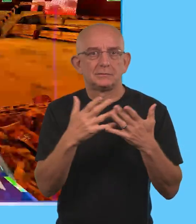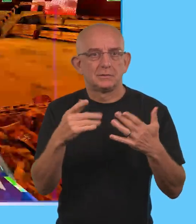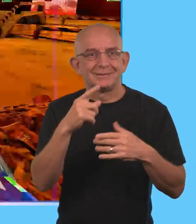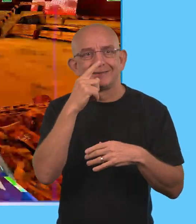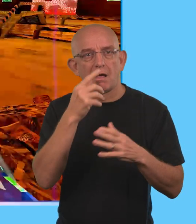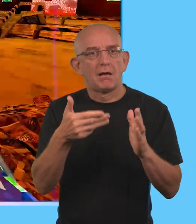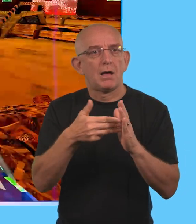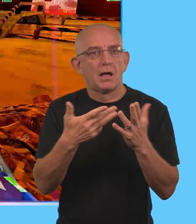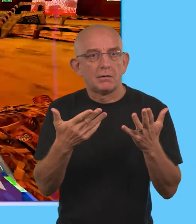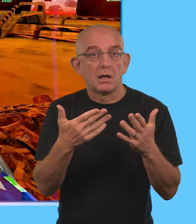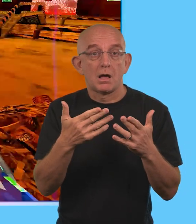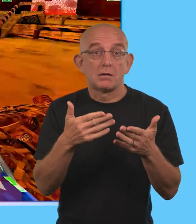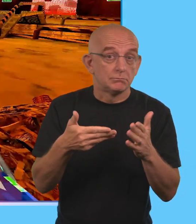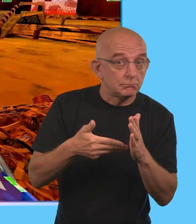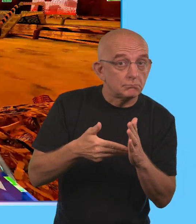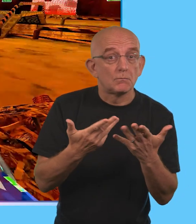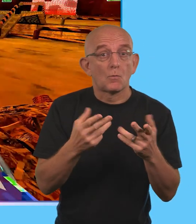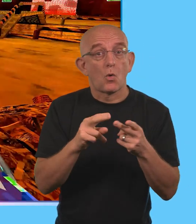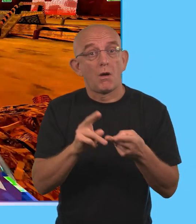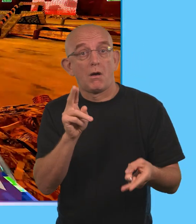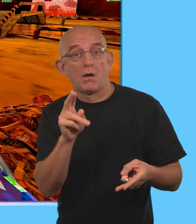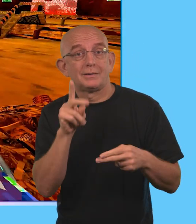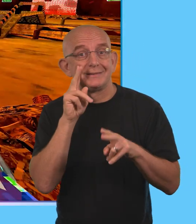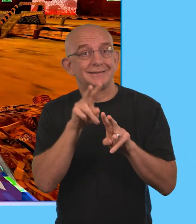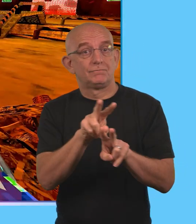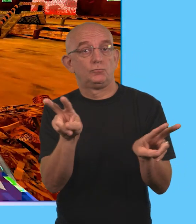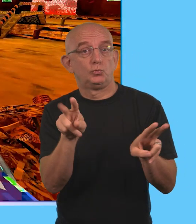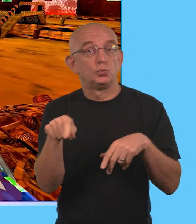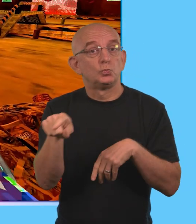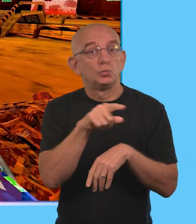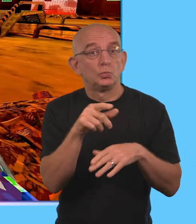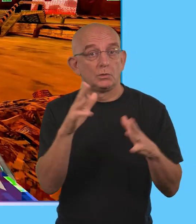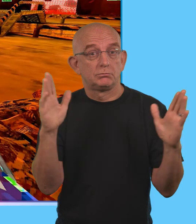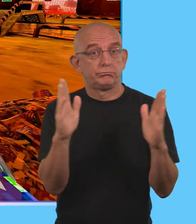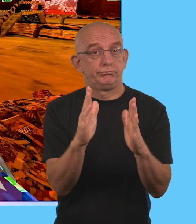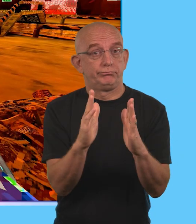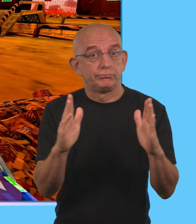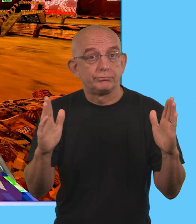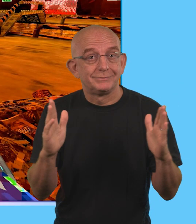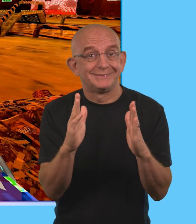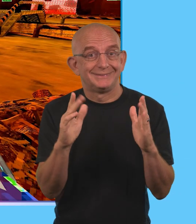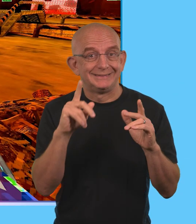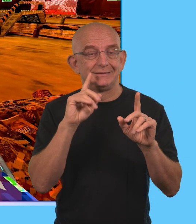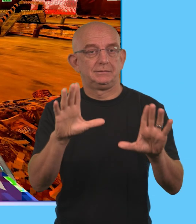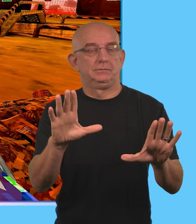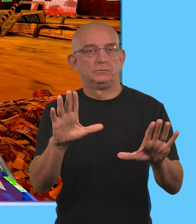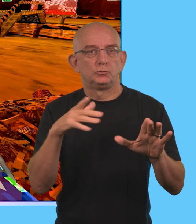screen shake they will experience, as well as reducing or increasing their field of view.